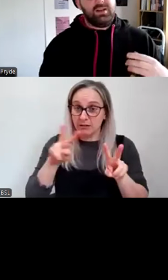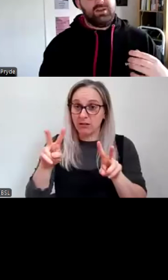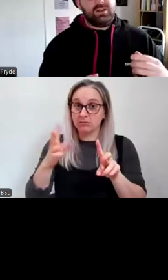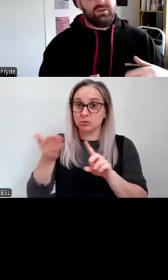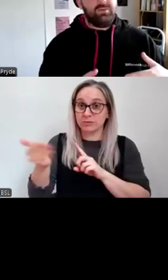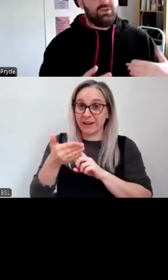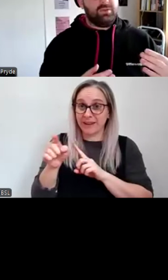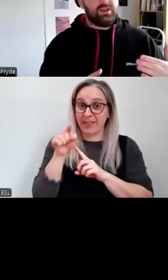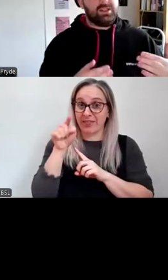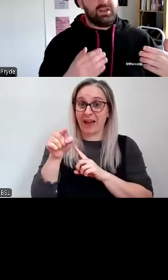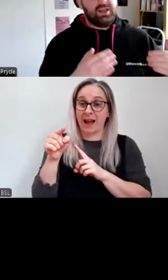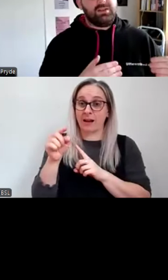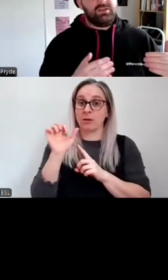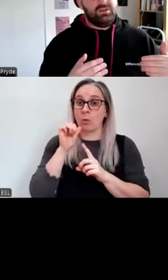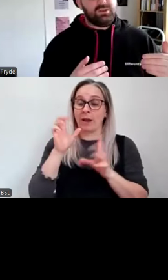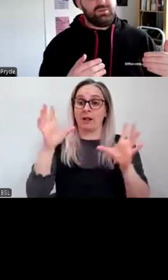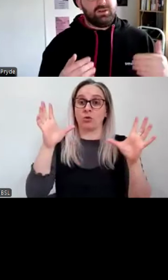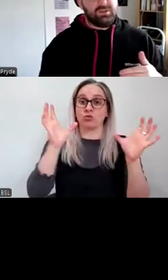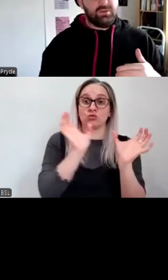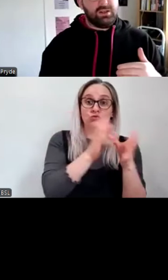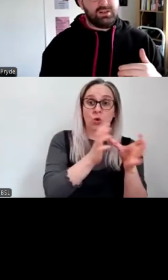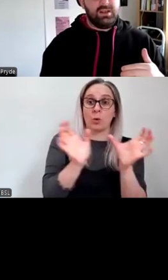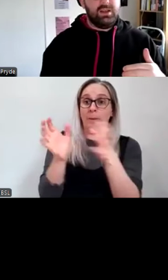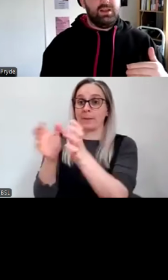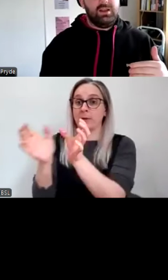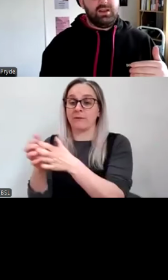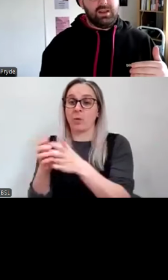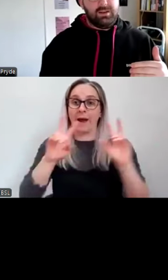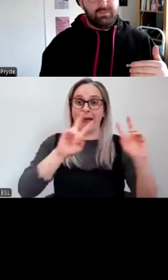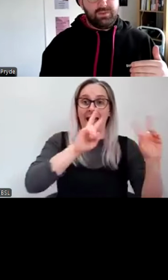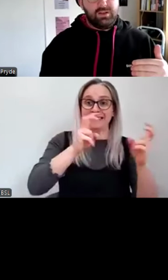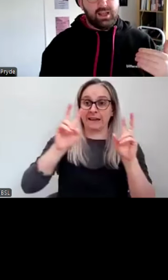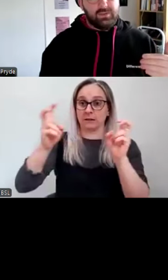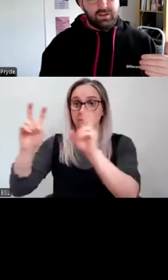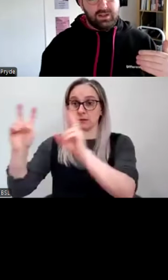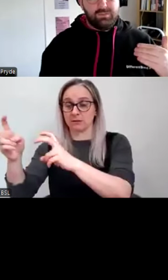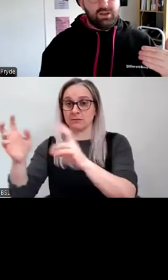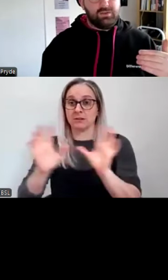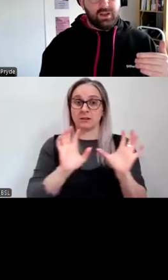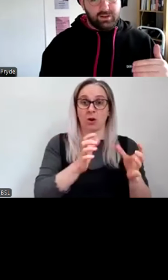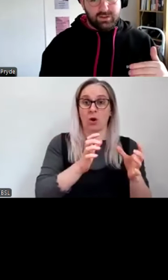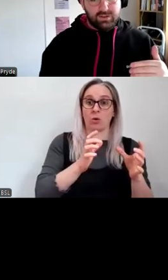they are going to group things by heading two, which would be top stories, live LA wildfires,